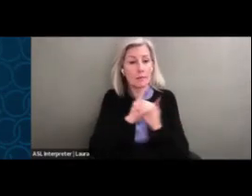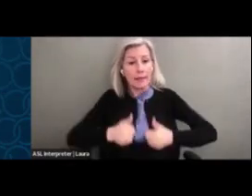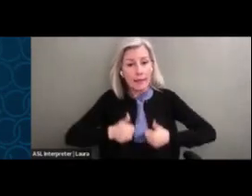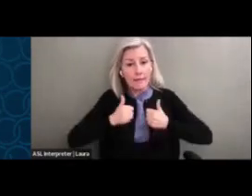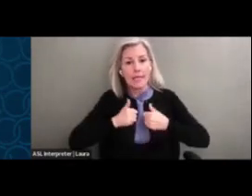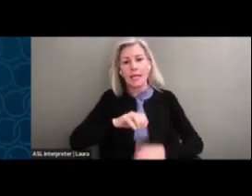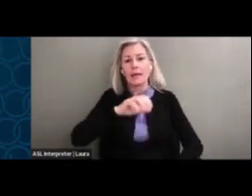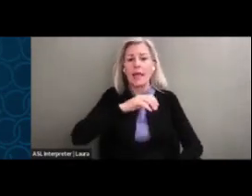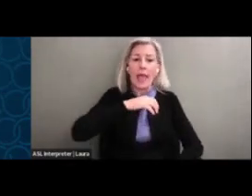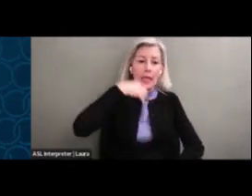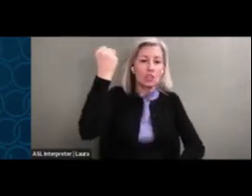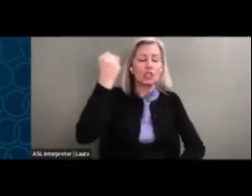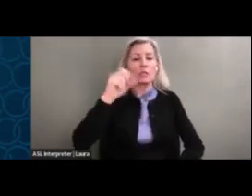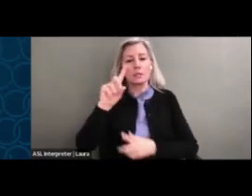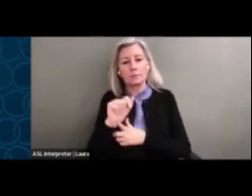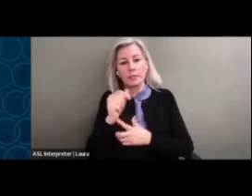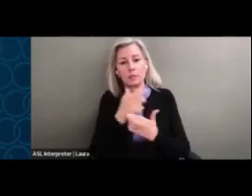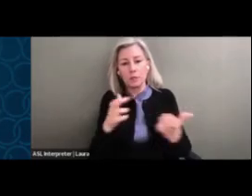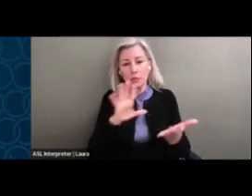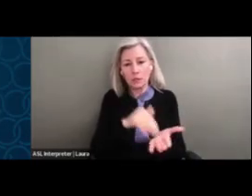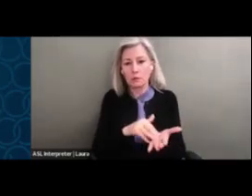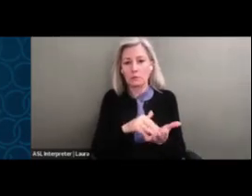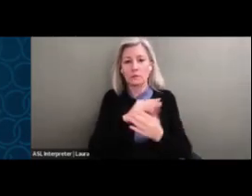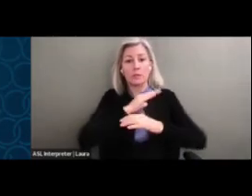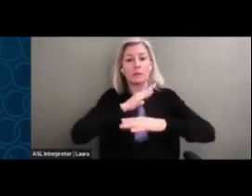and partnerships